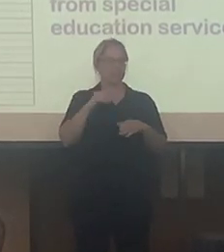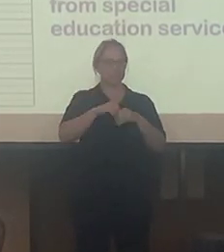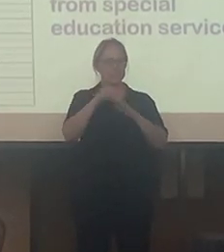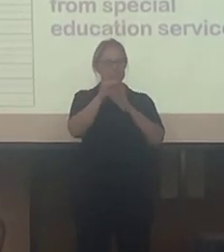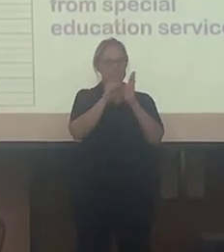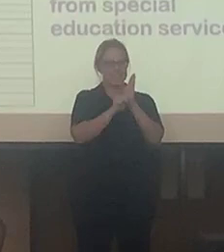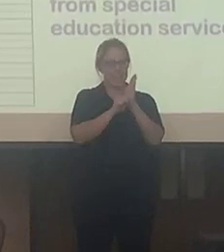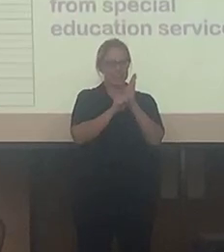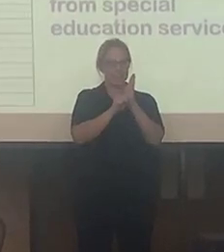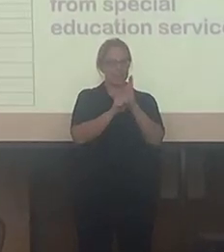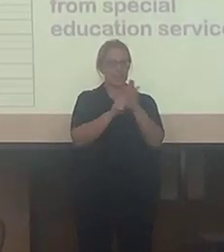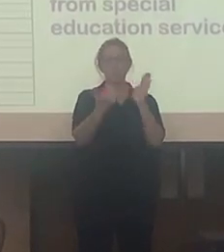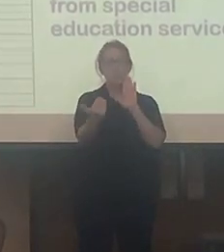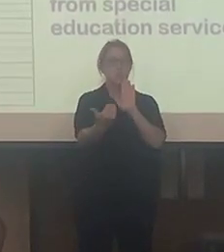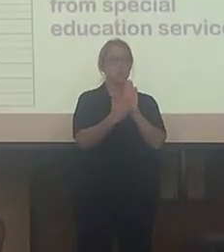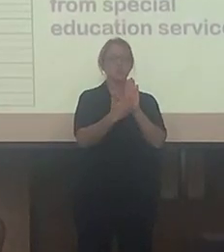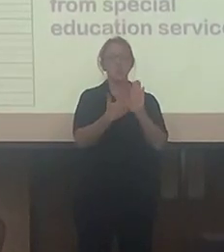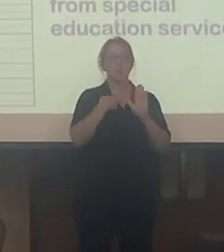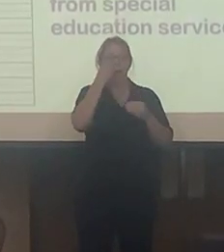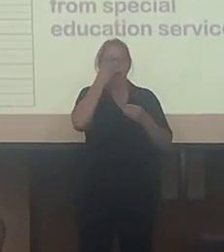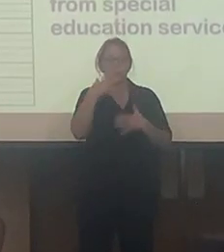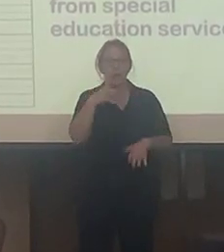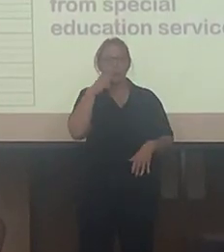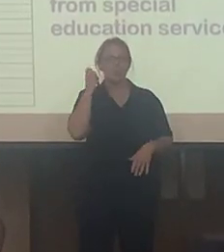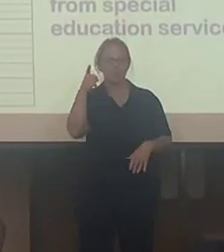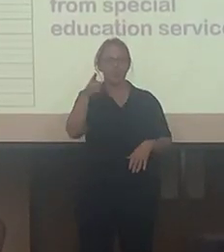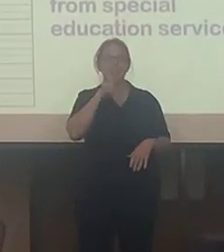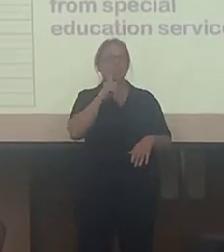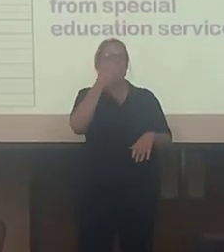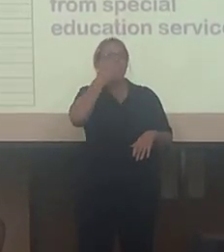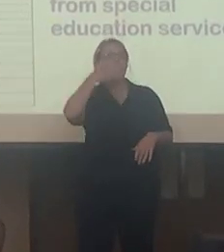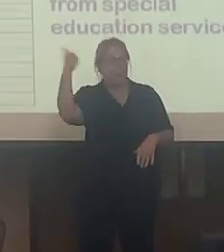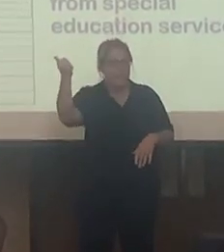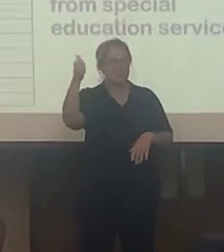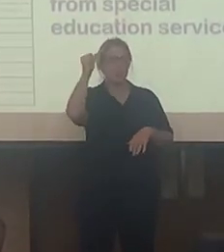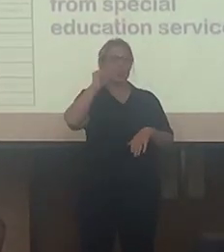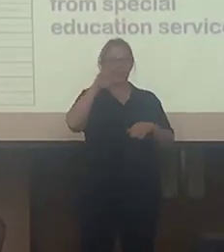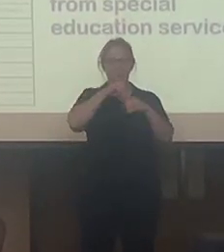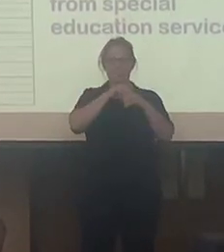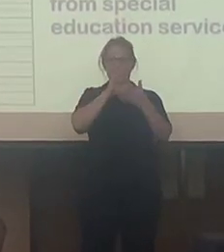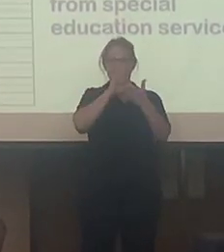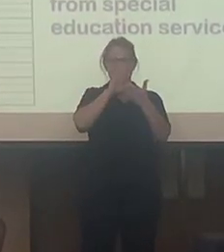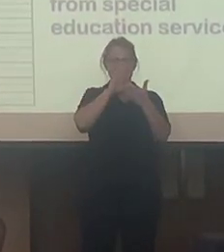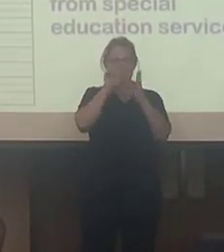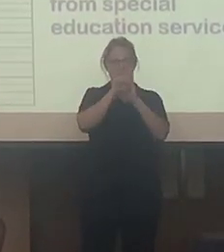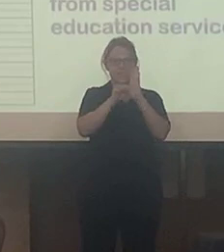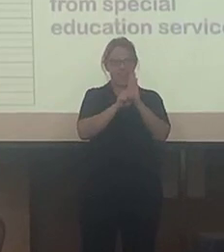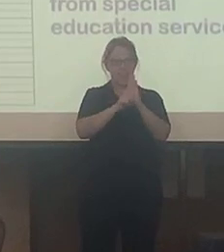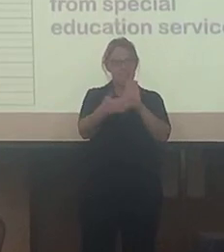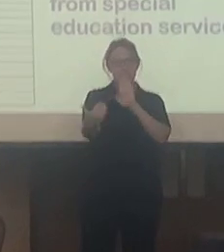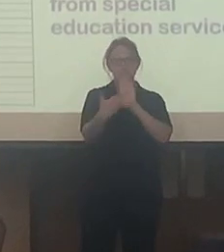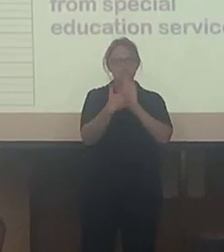somebody sue me i don't care because she is the best audiologist in the state i don't care i'm 62.